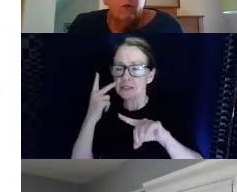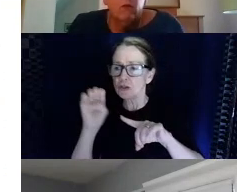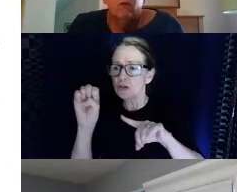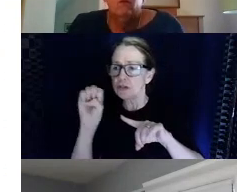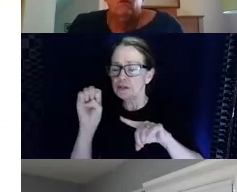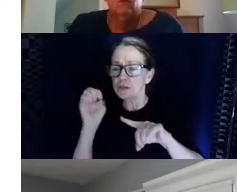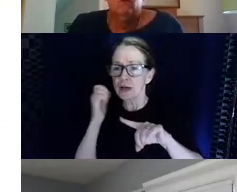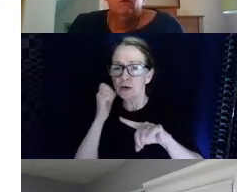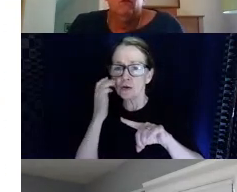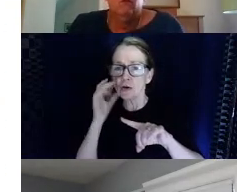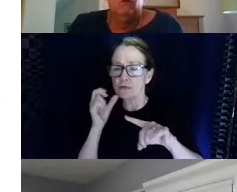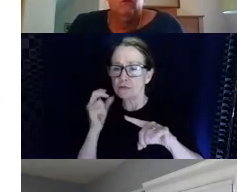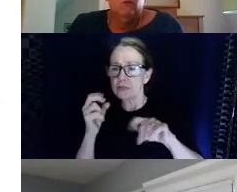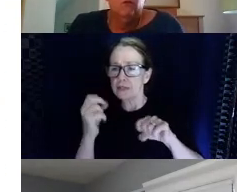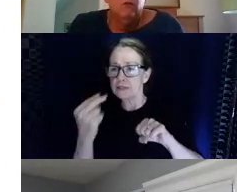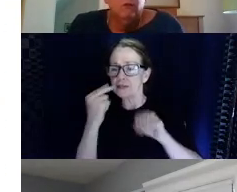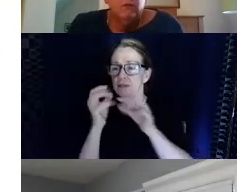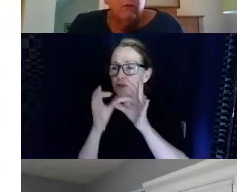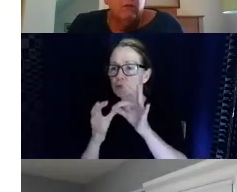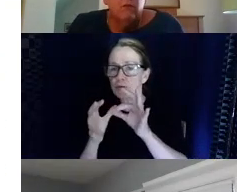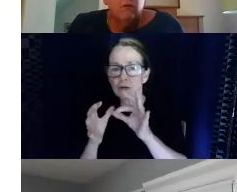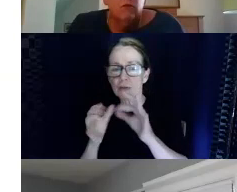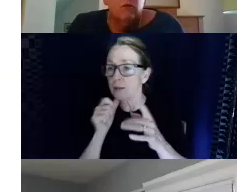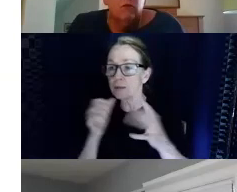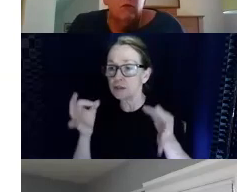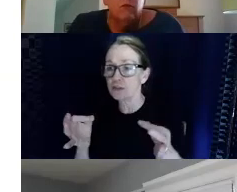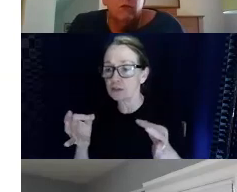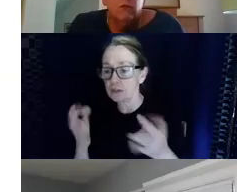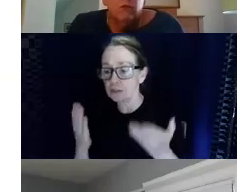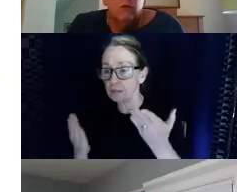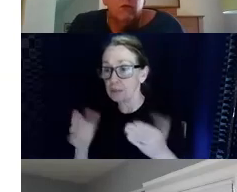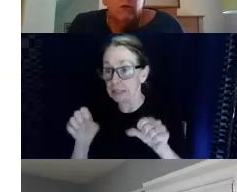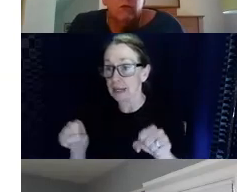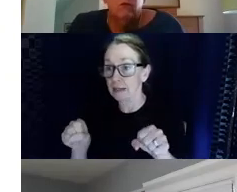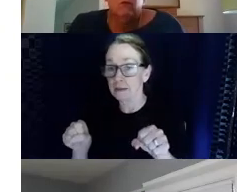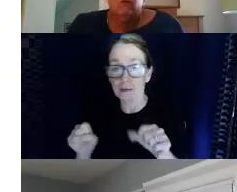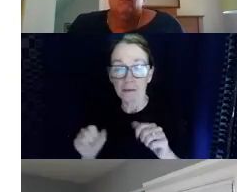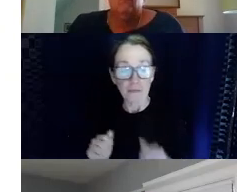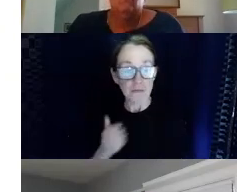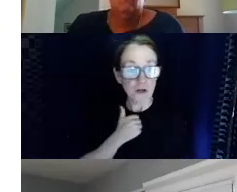IT MIGHT BRING YOU TO A POINT THAT TALKS ABOUT MEETING MINUTES. BRETT, THE INTERPRETER CAN'T SEE EARNEST.